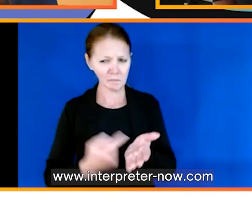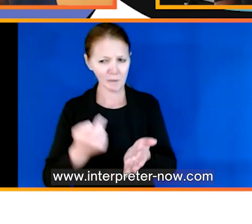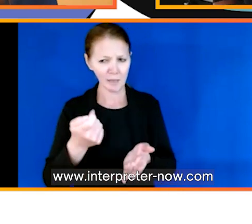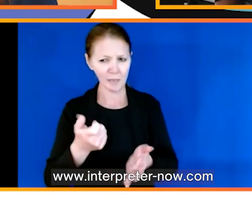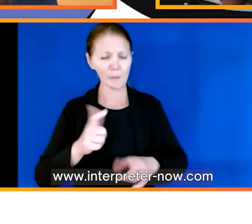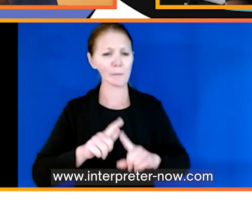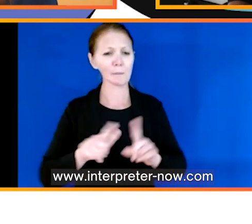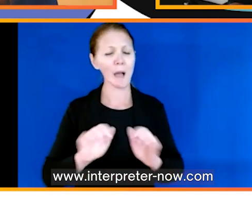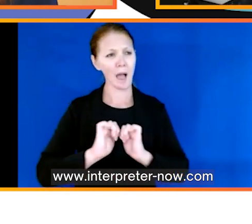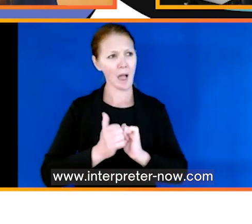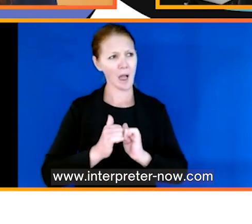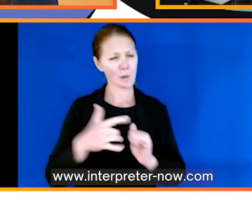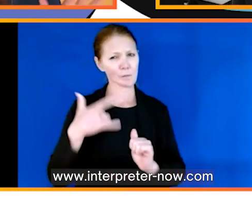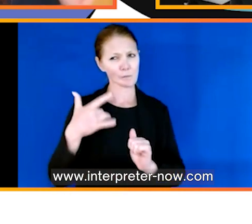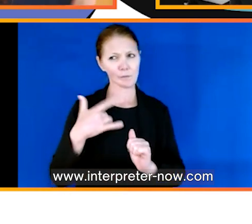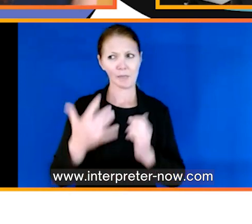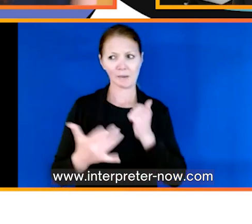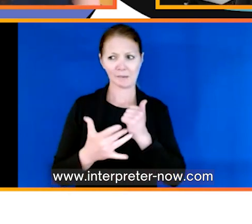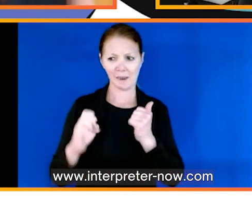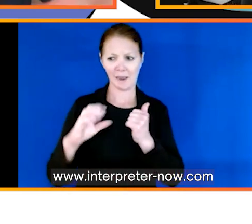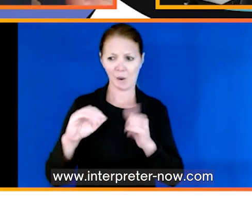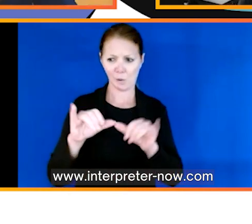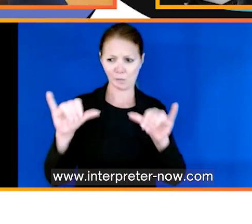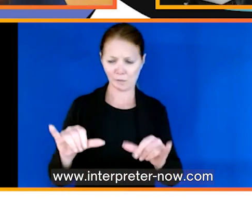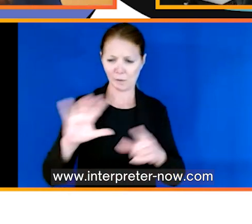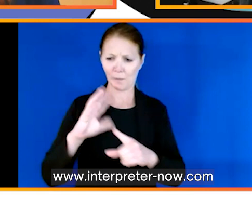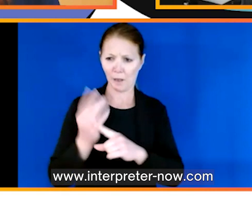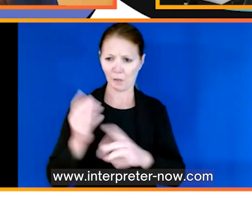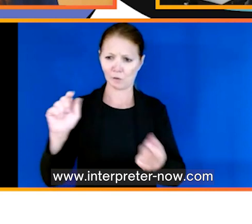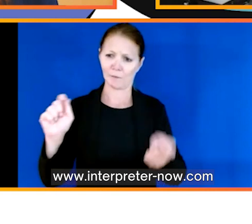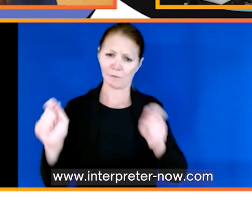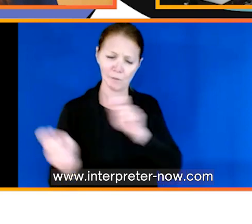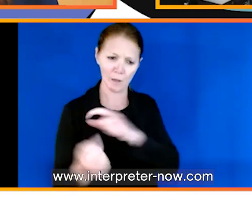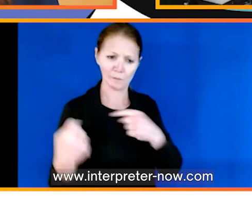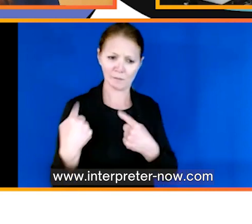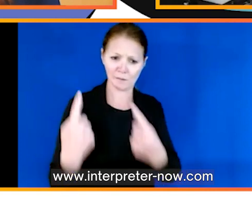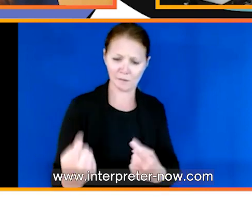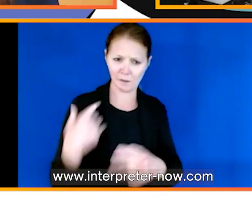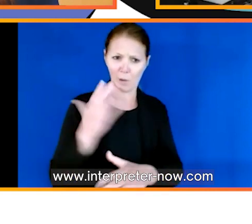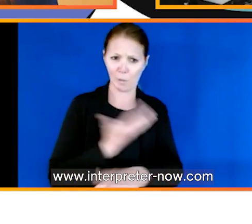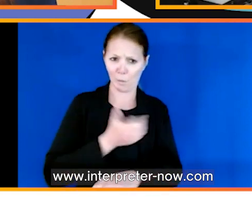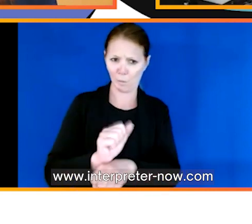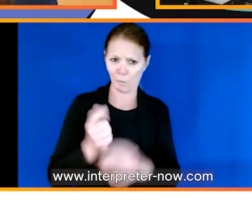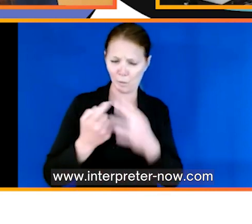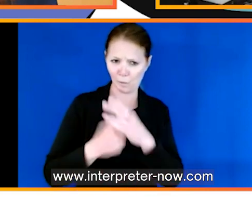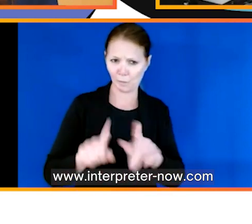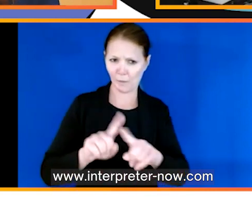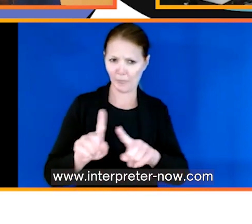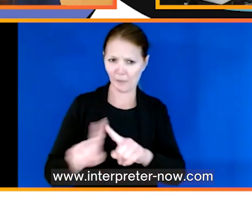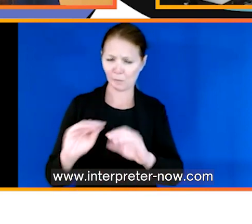we realized we couldn't just say, "We have all the answers, here it is. We did a lot of work.